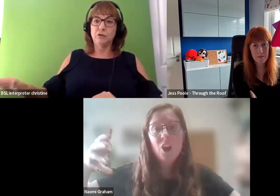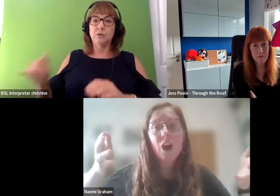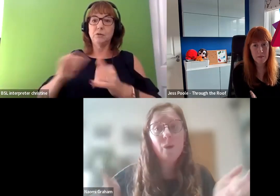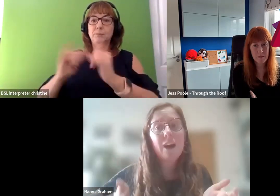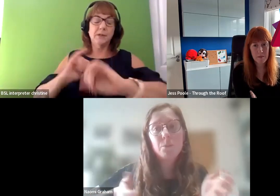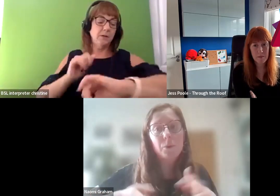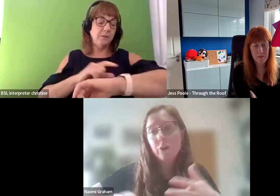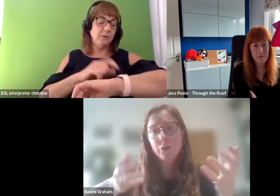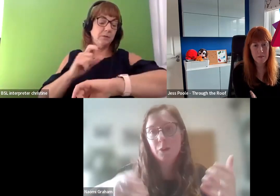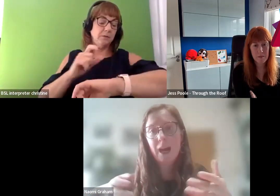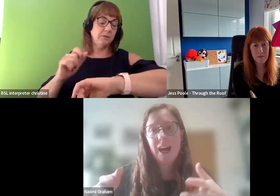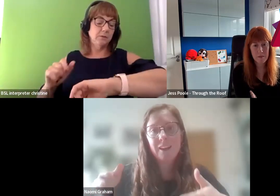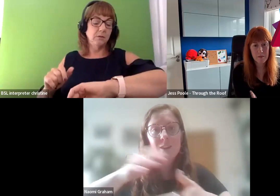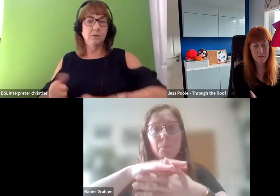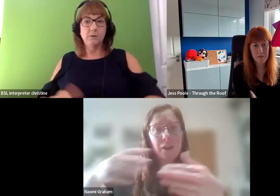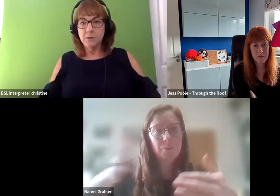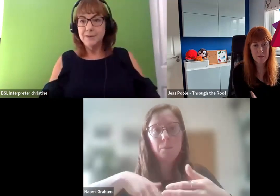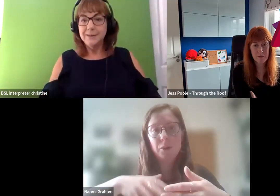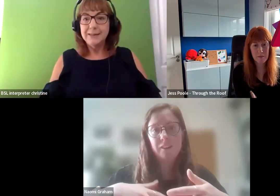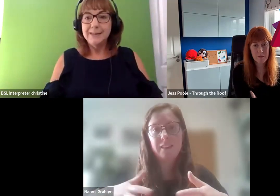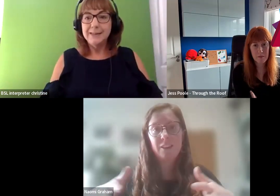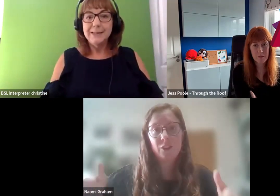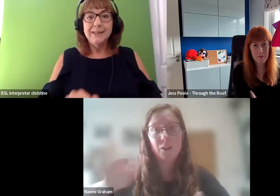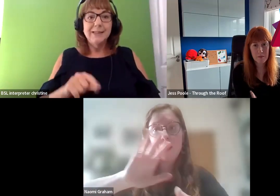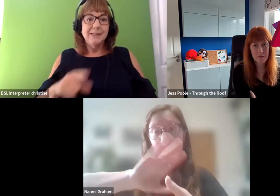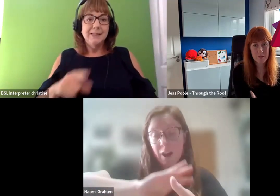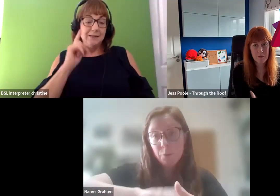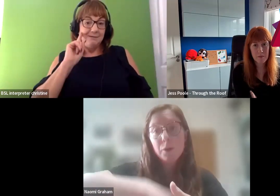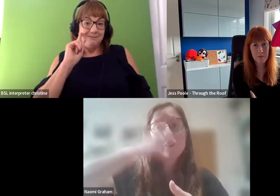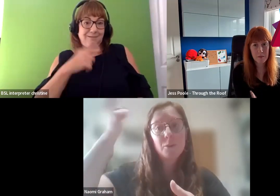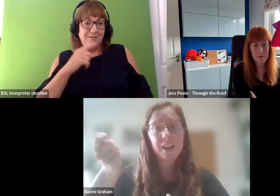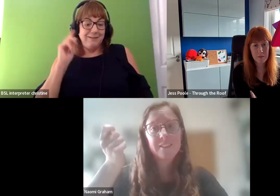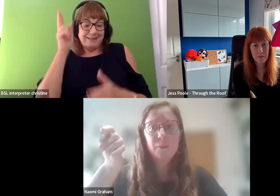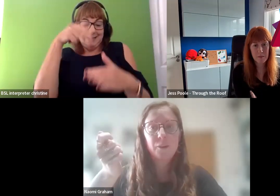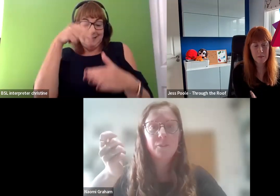I'll have a box or a bag. Something that people can't see into that I will pull objects out of